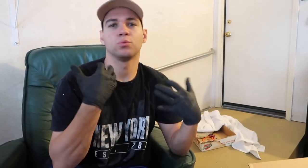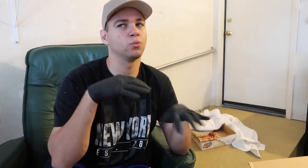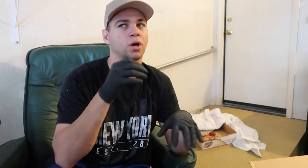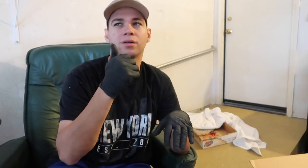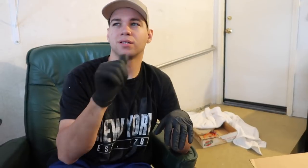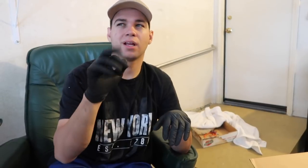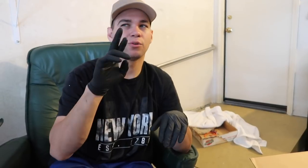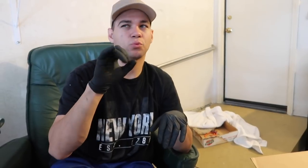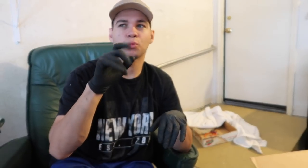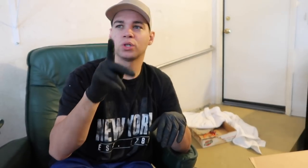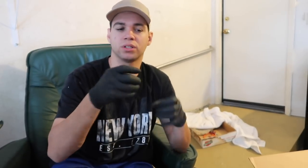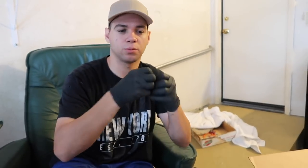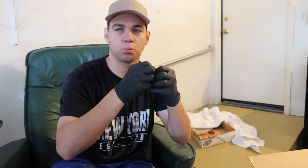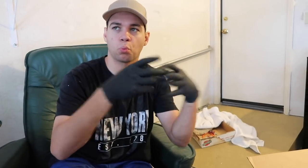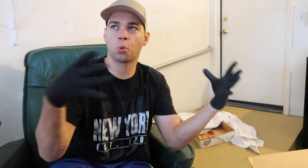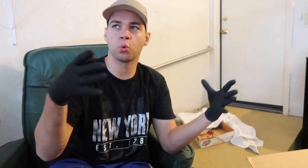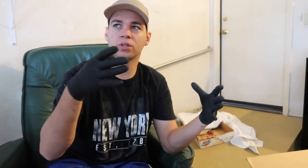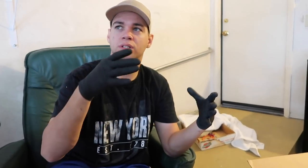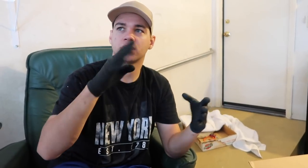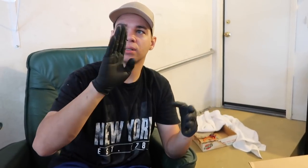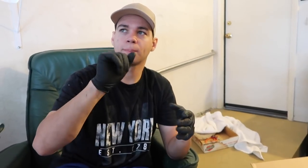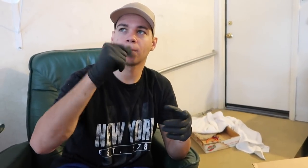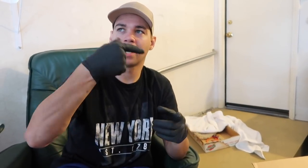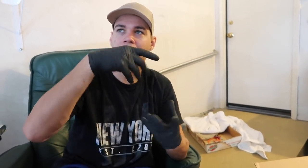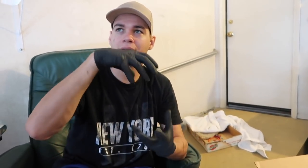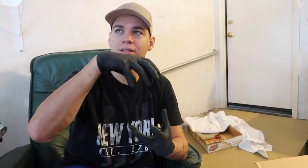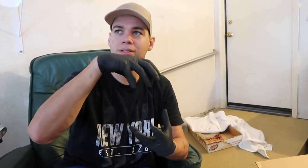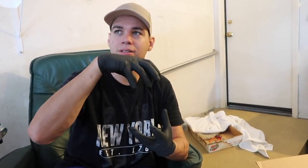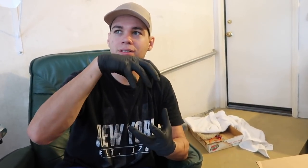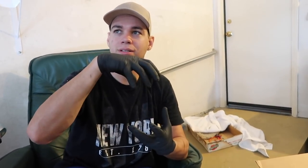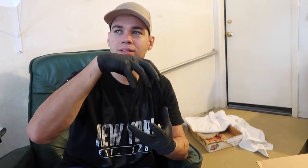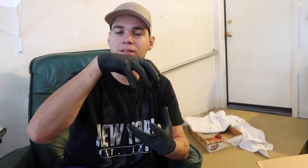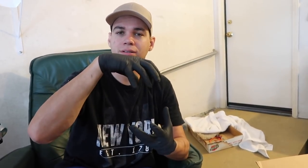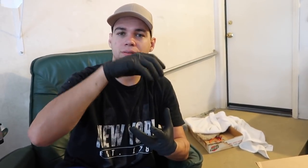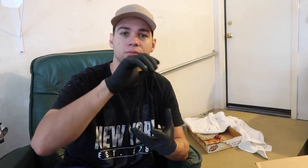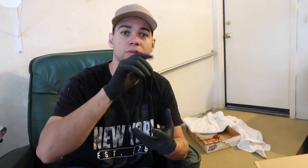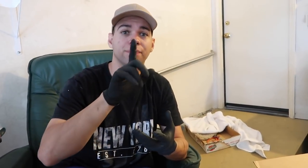and I don't want any risk of blowing the bag E: yeah